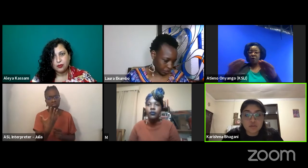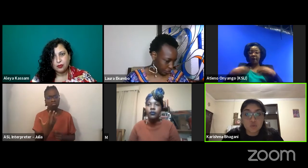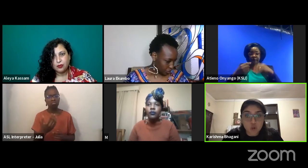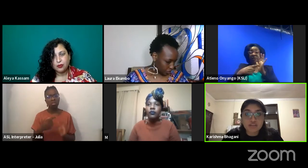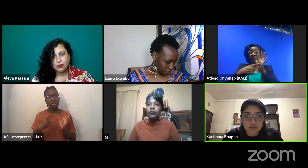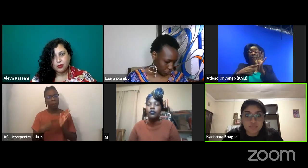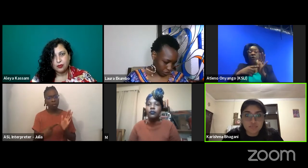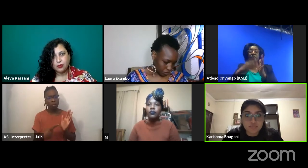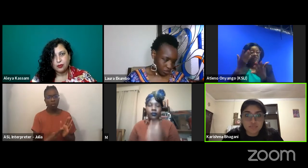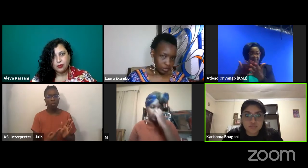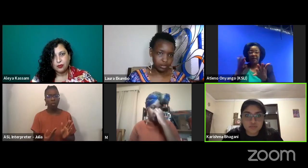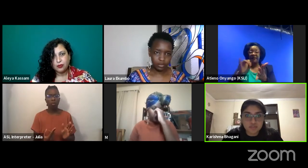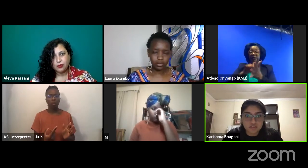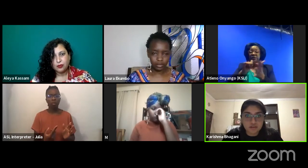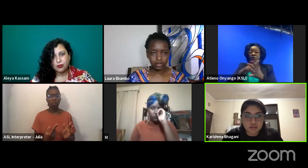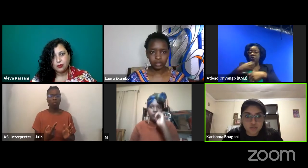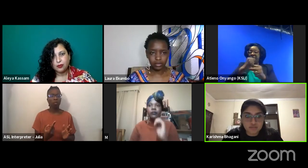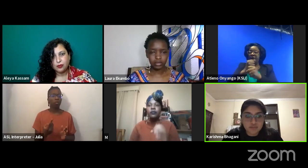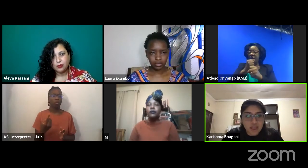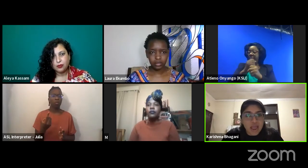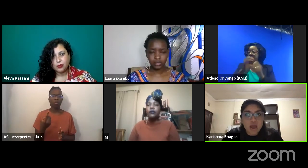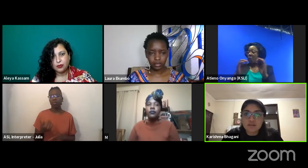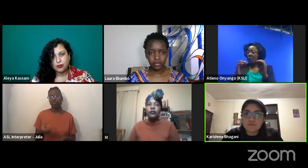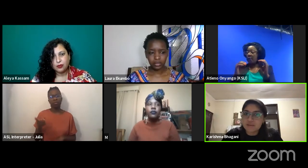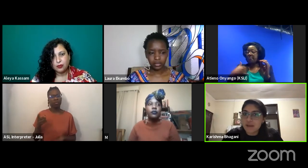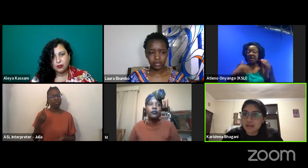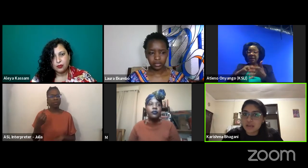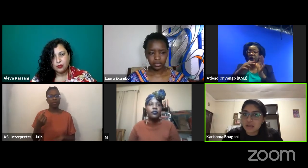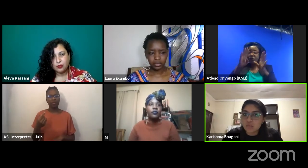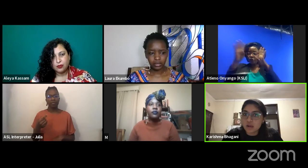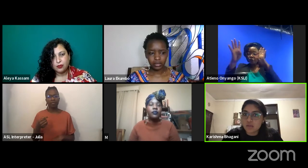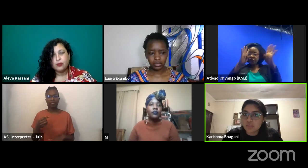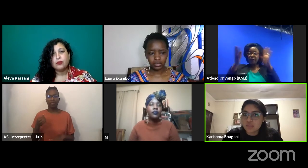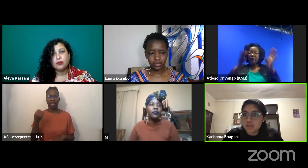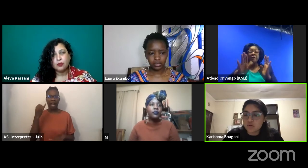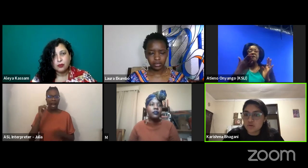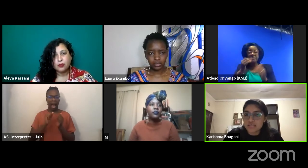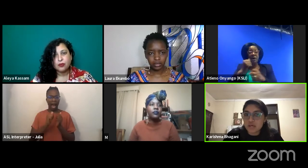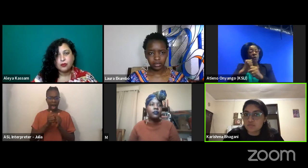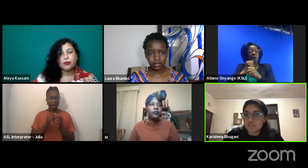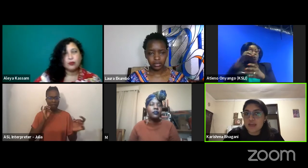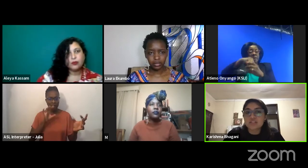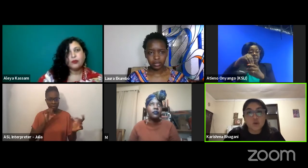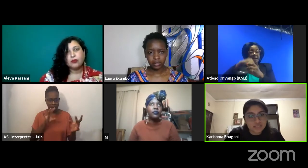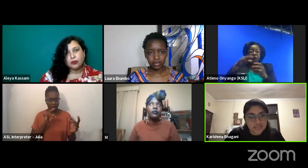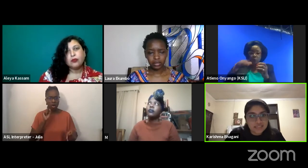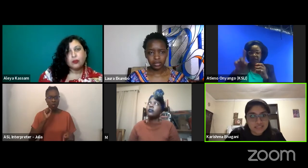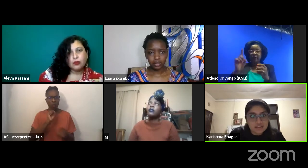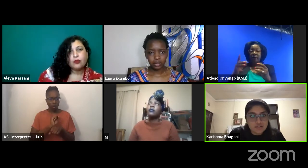that you were not developing at the Musical Theatre Initiative how did feedback work within yourself in that context